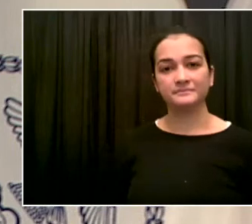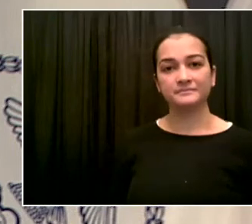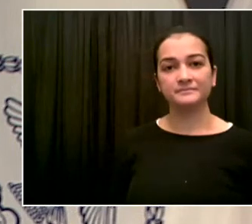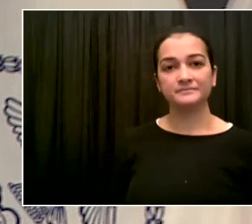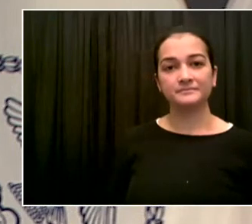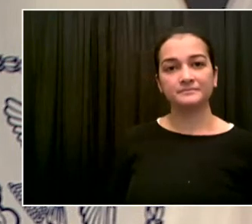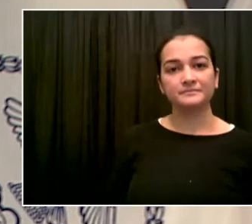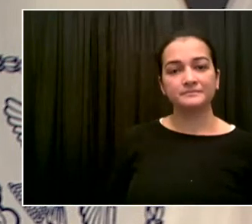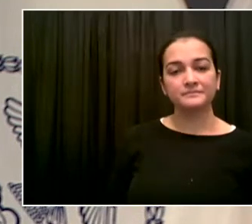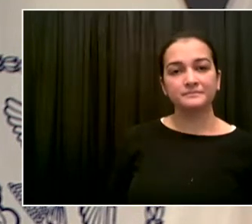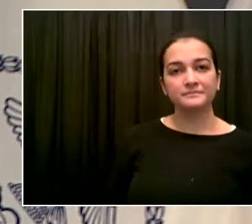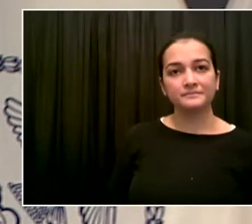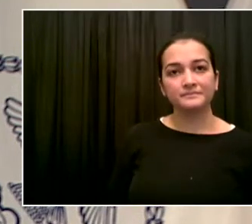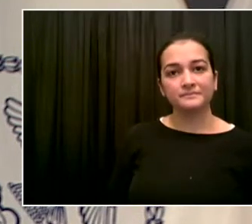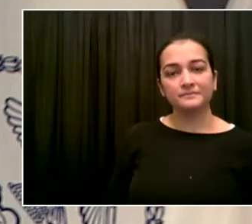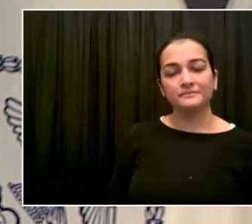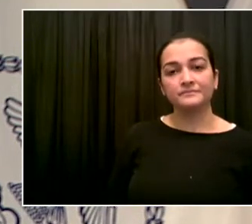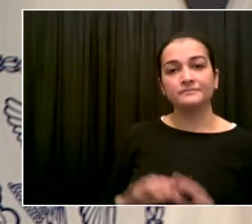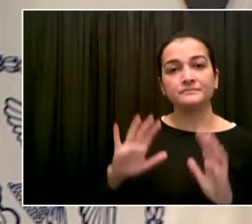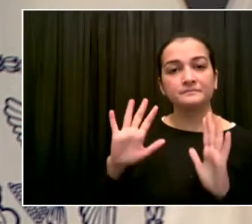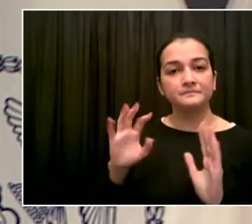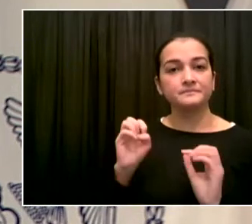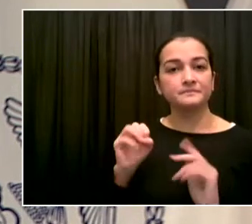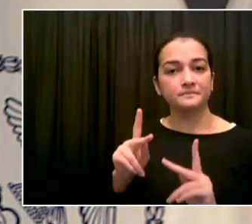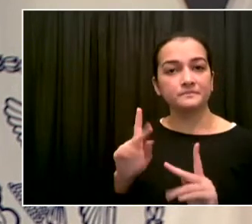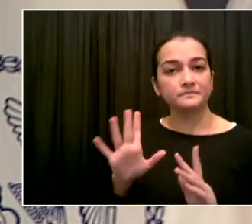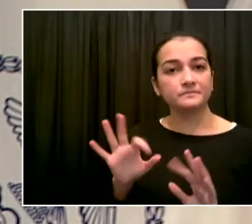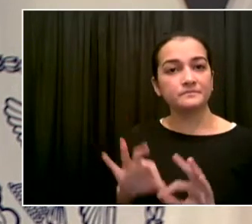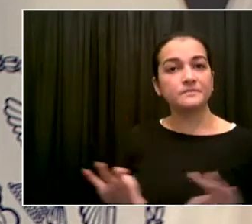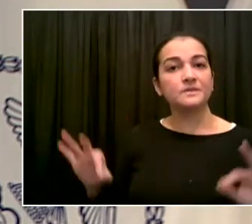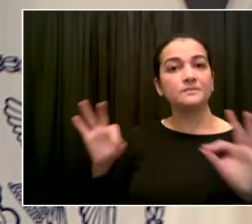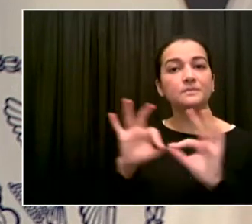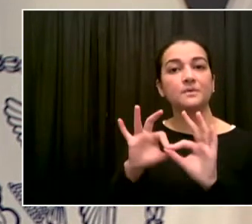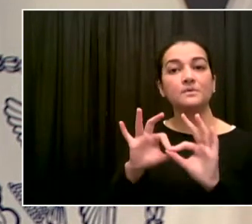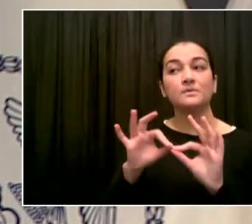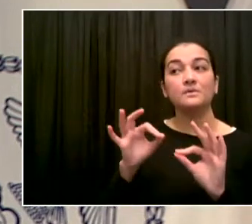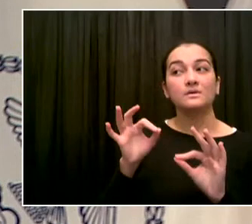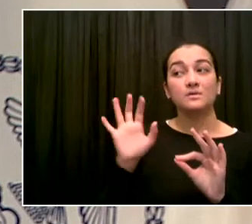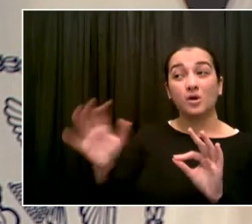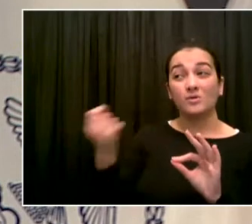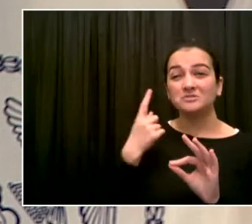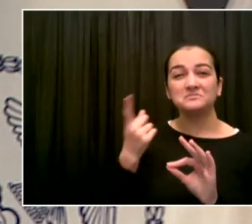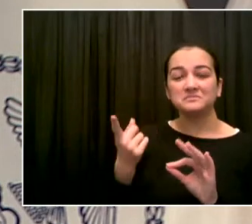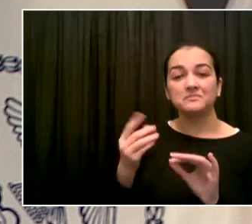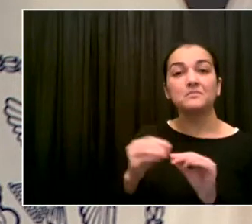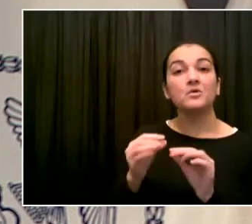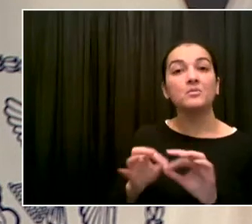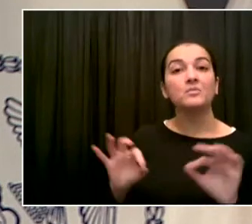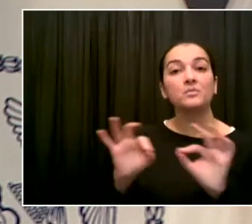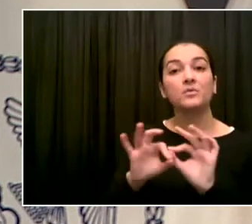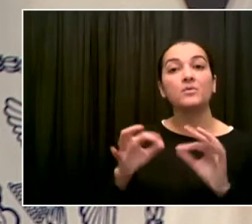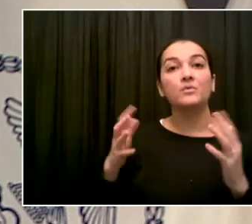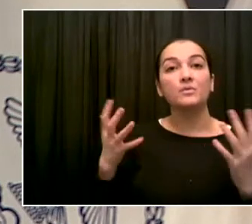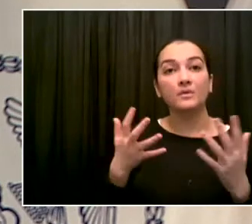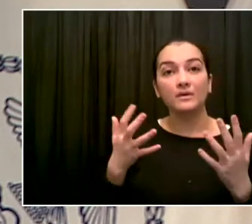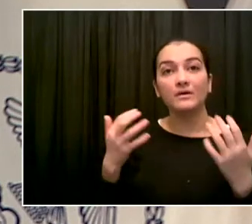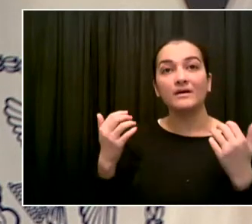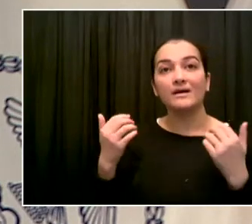ABOUT IT? SPICA I THINK THE BIG QUESTION IS GOING TO BE WHAT HAPPENS WITH OTHER POTENTIAL PROSECUTNIOD AN